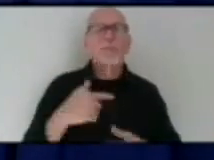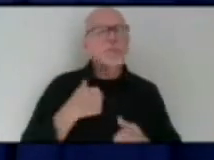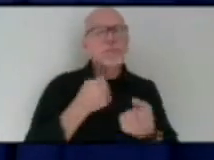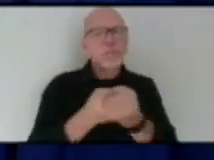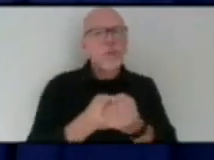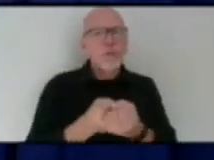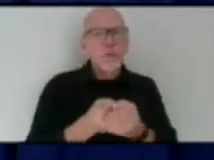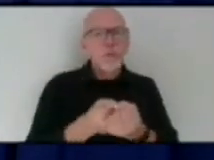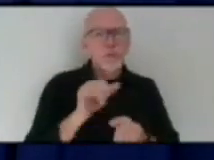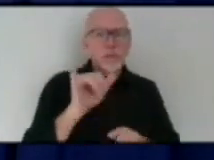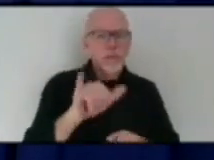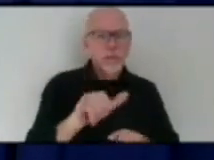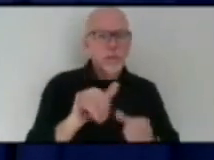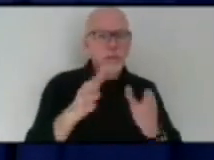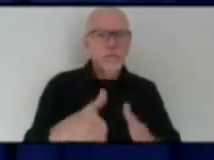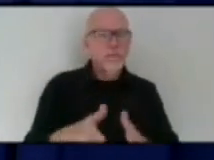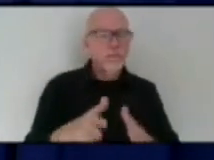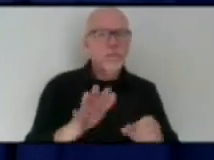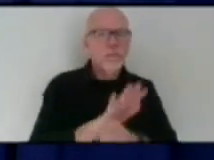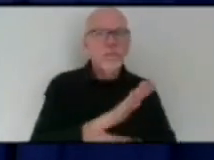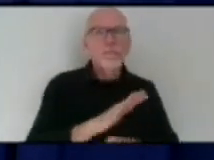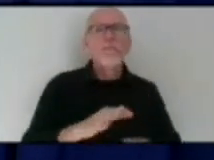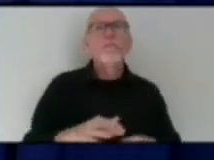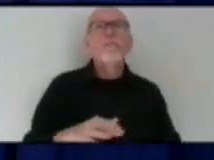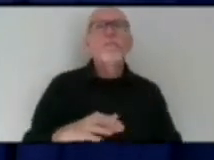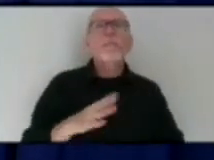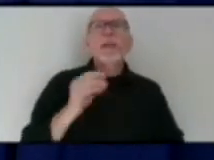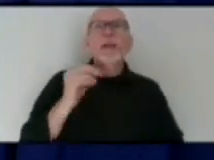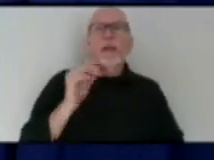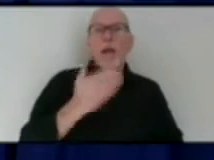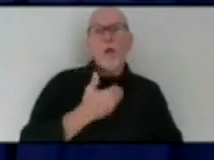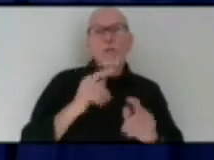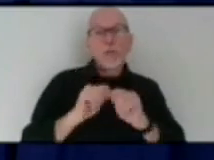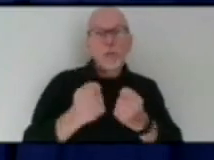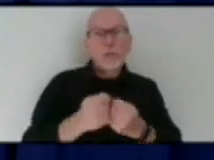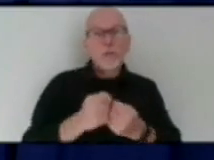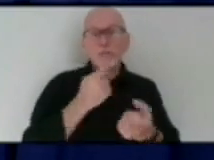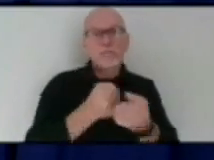completely. I have been and are told, Team has been supporting our local, our